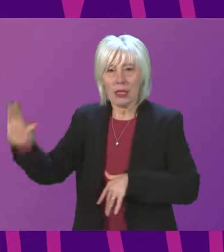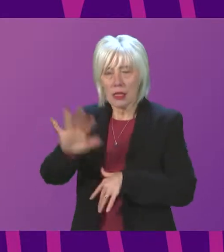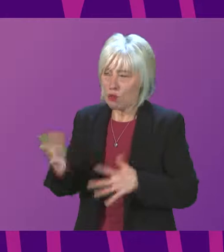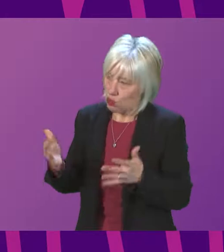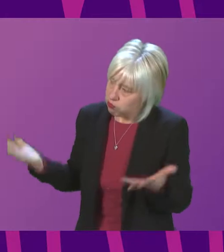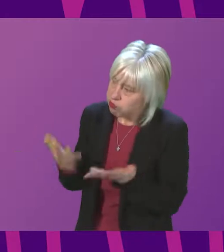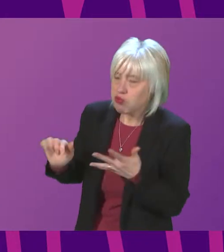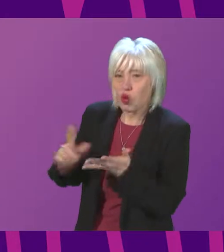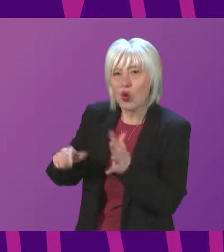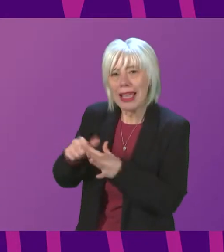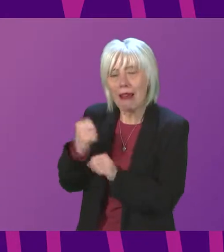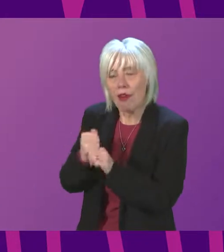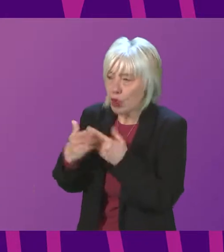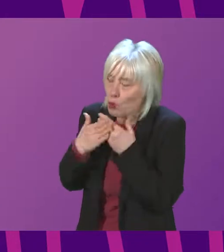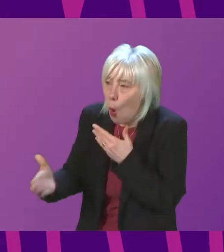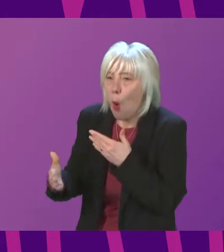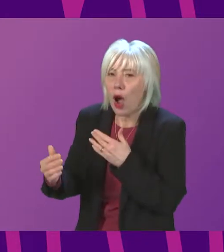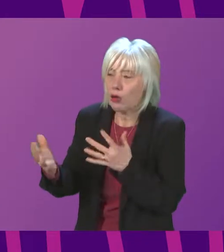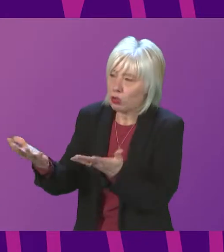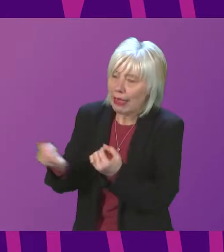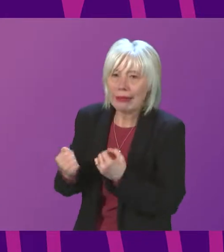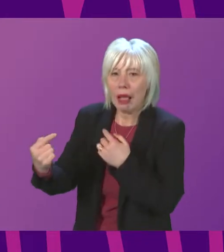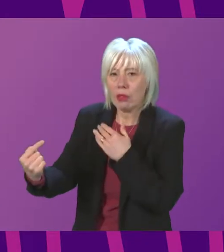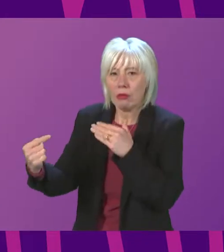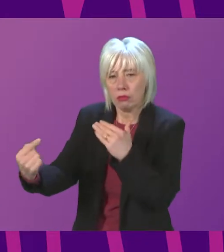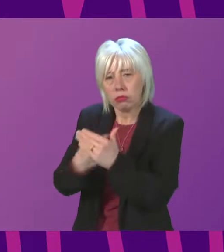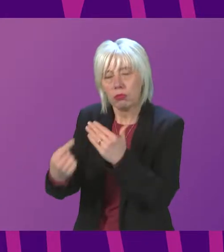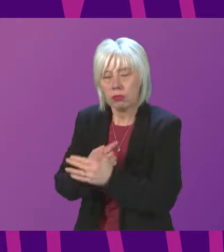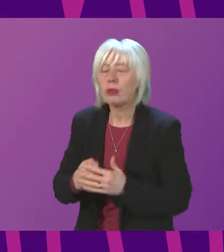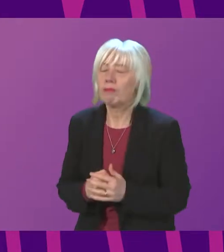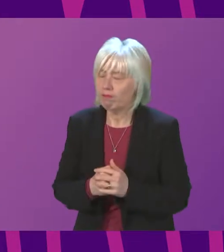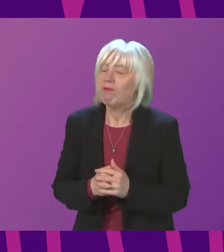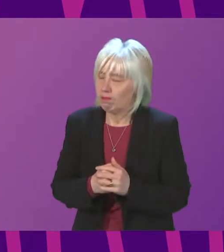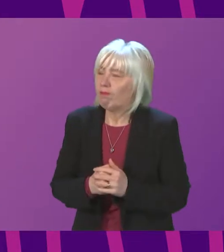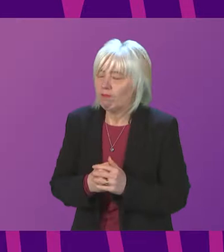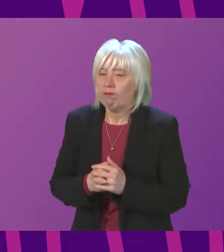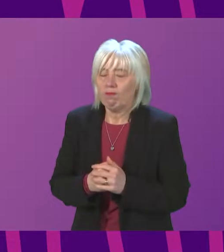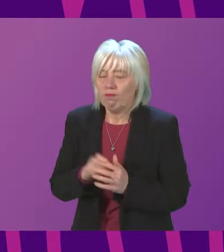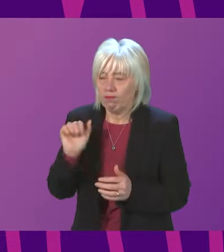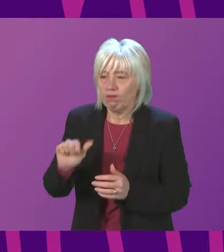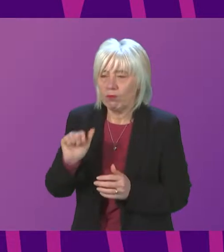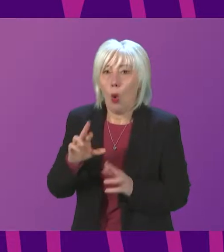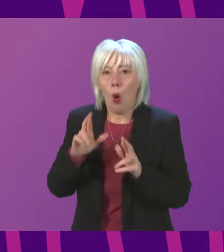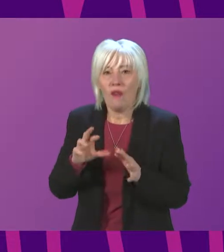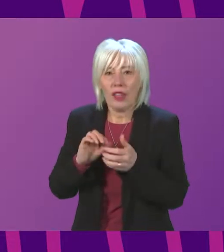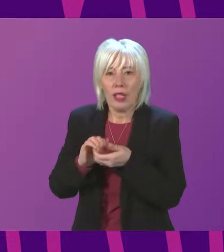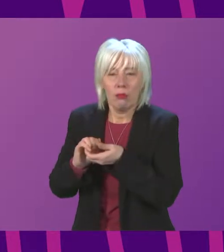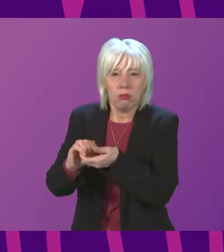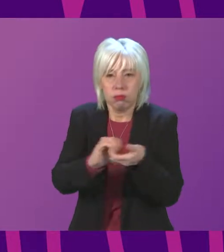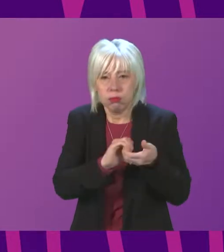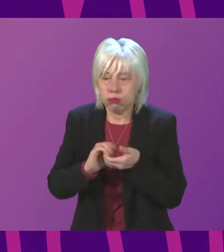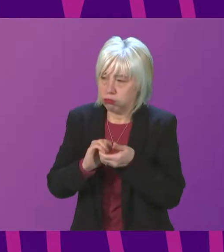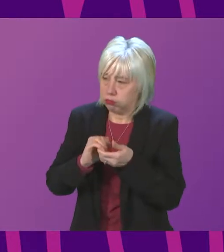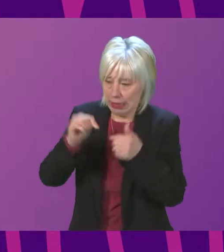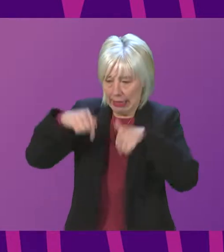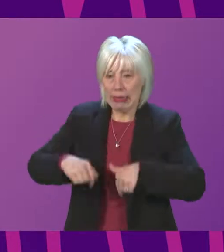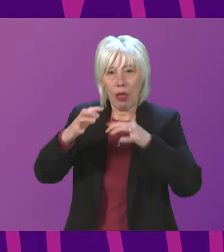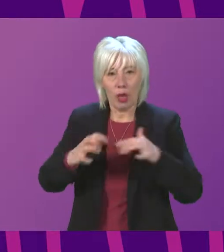Yes, I agree, and I hope that we will have unity across the chamber on this issue.